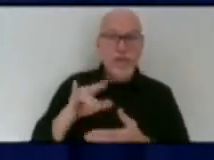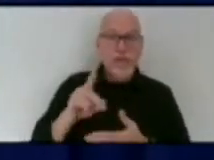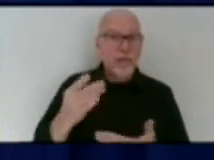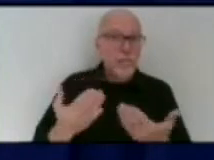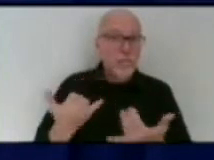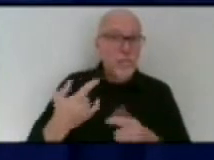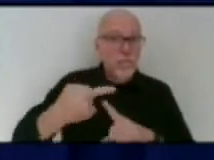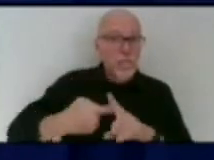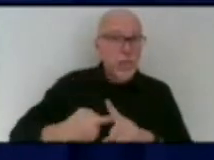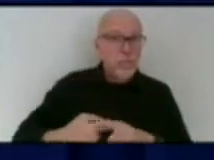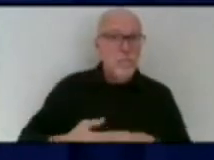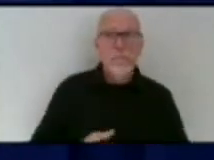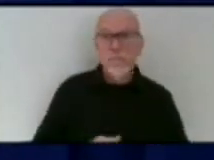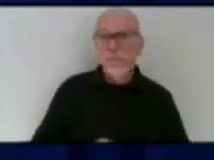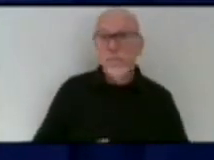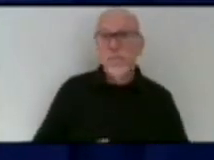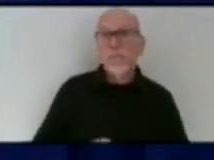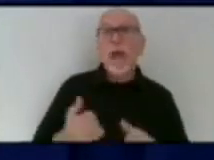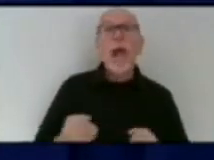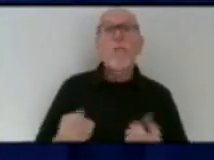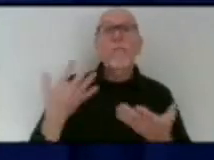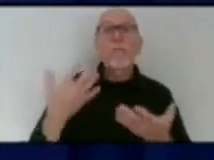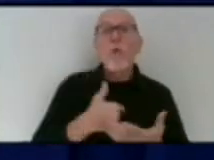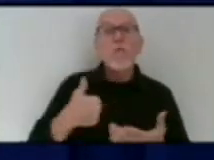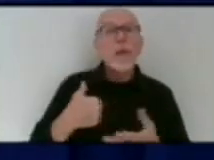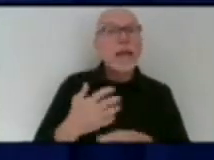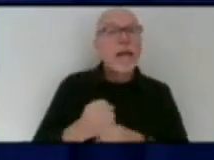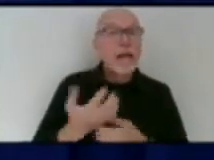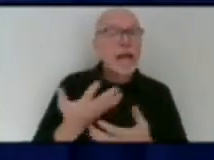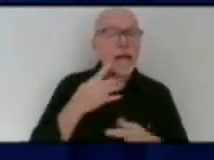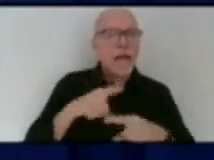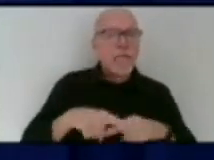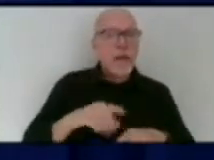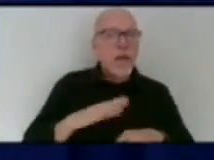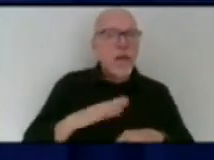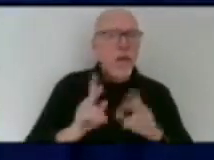the amount of vaccine we receive will be based strictly on population. There